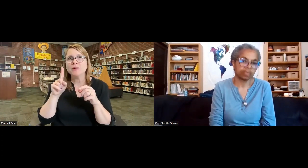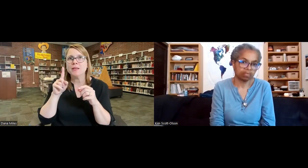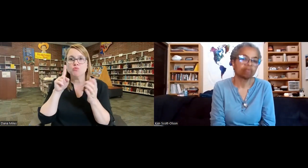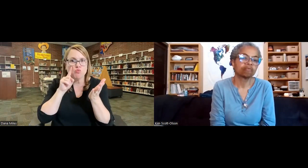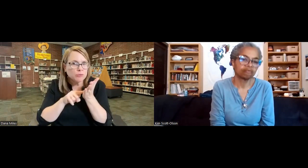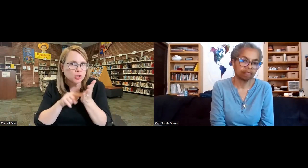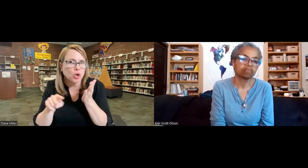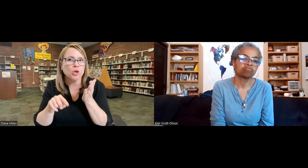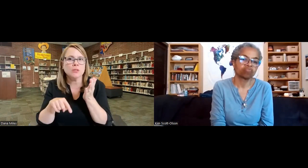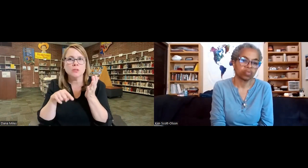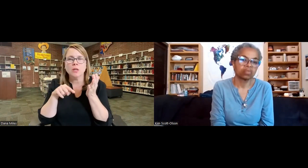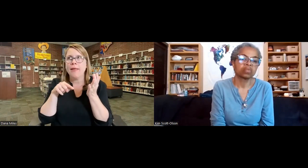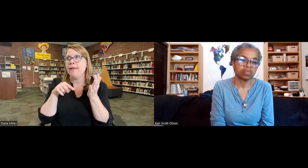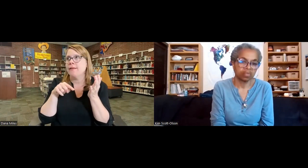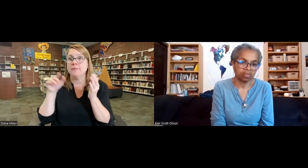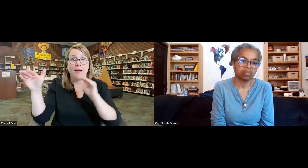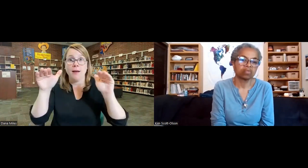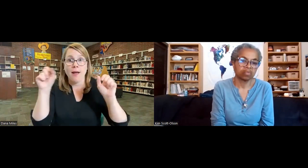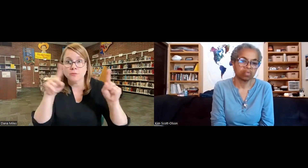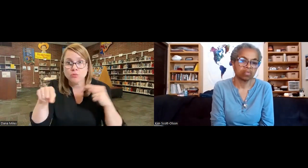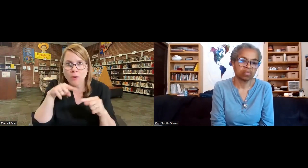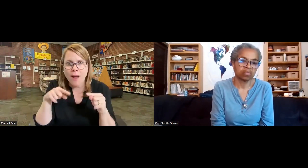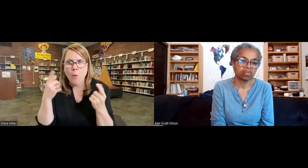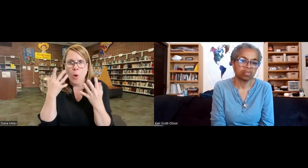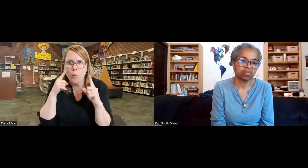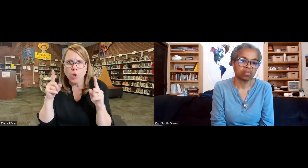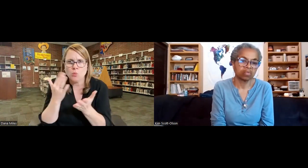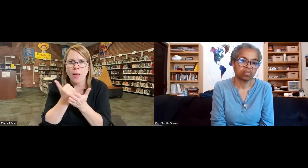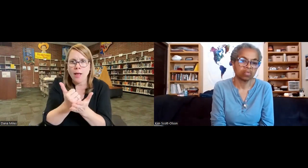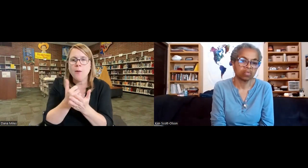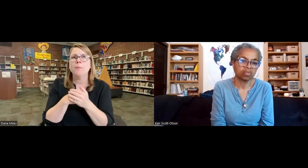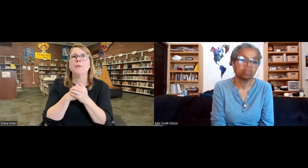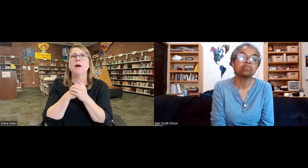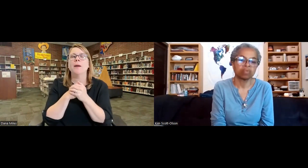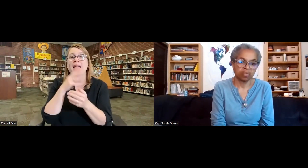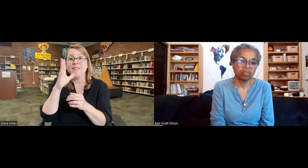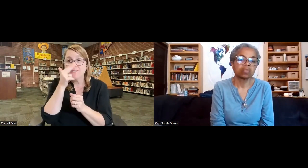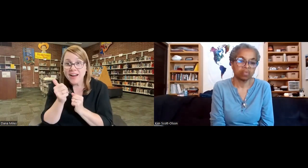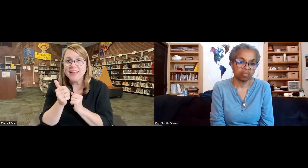and they need to do their research and ask around to find out what works, and what helps.